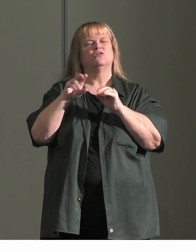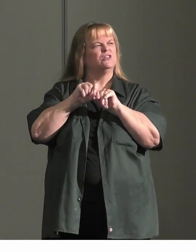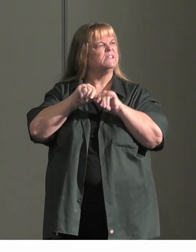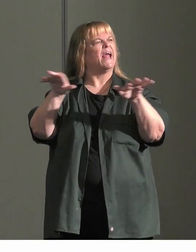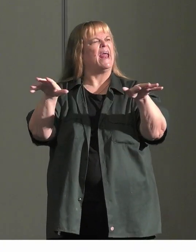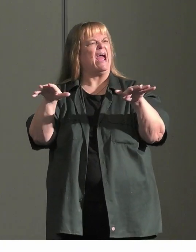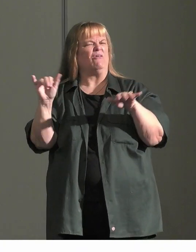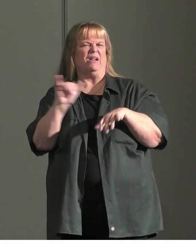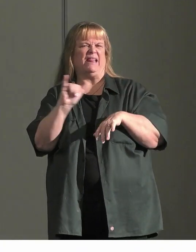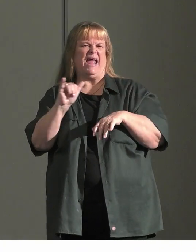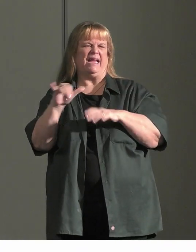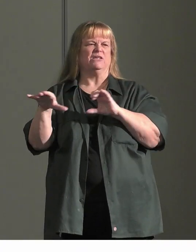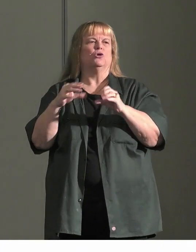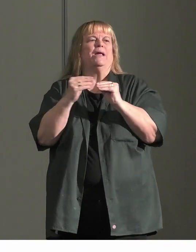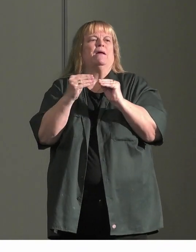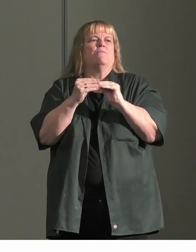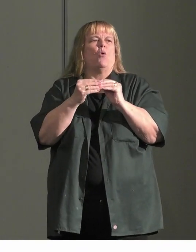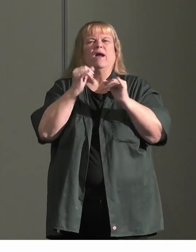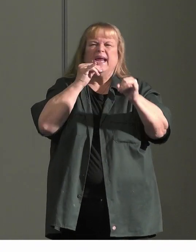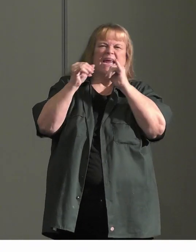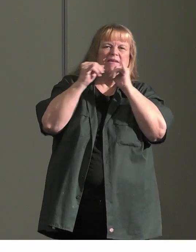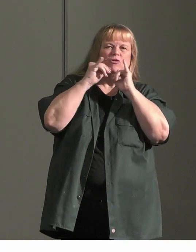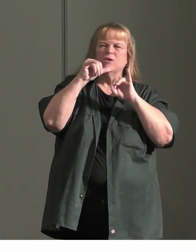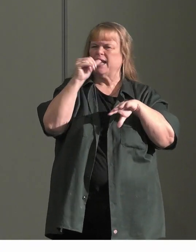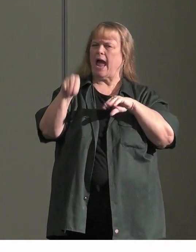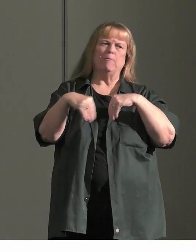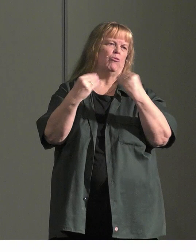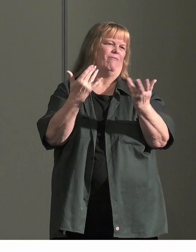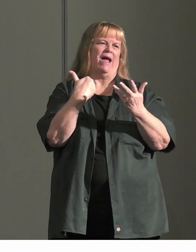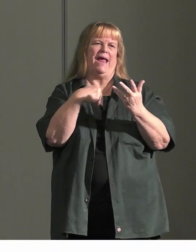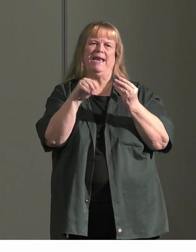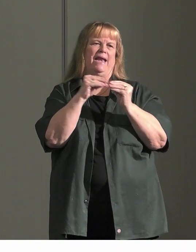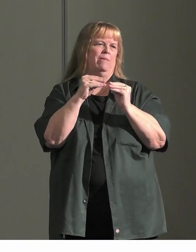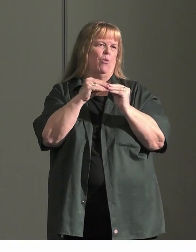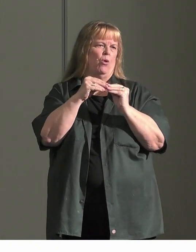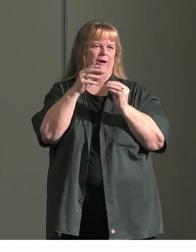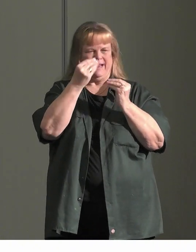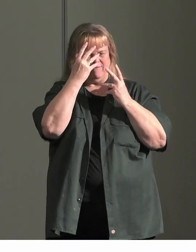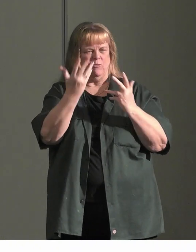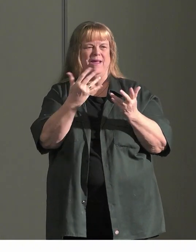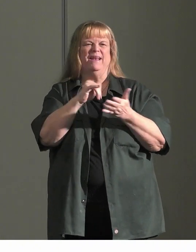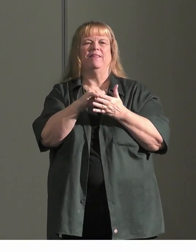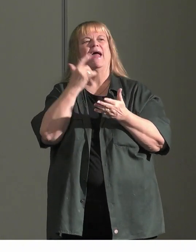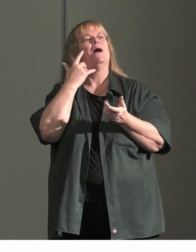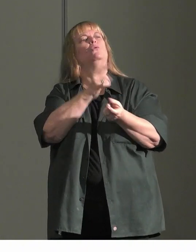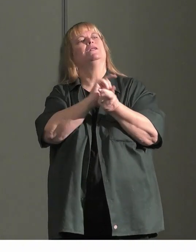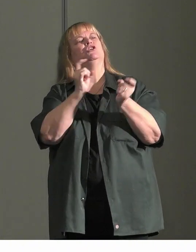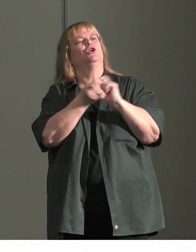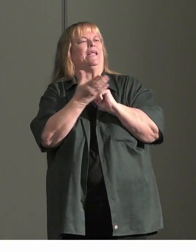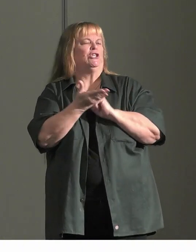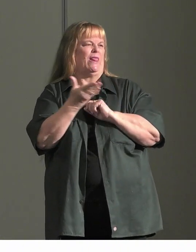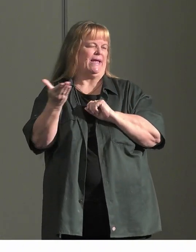such that conducting more interviews would not provide more insights that alters the themes.